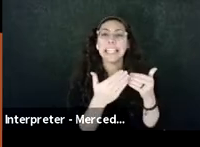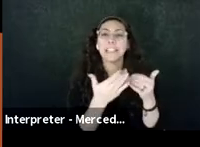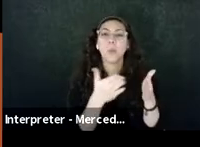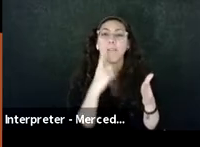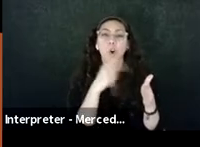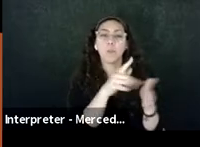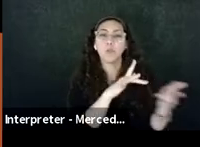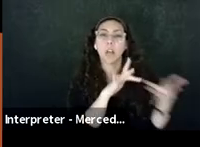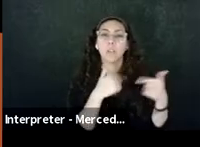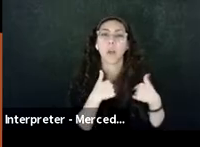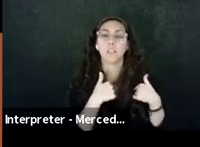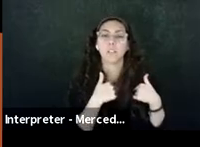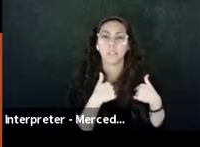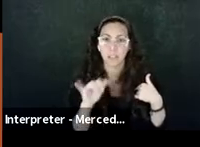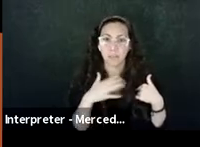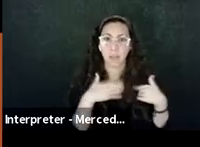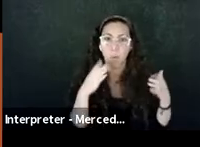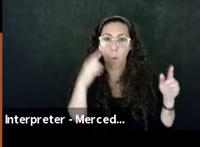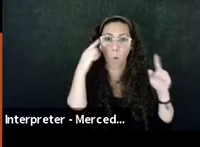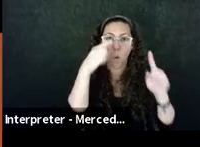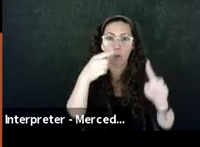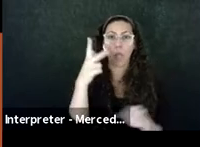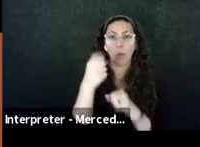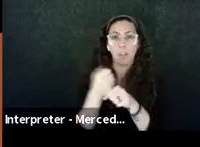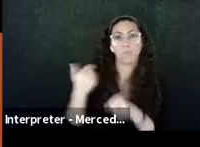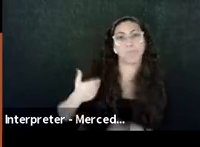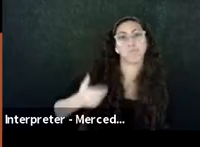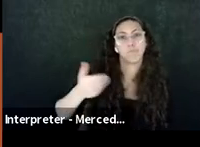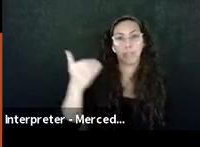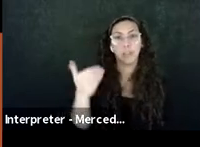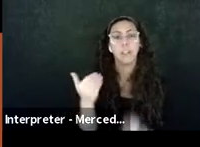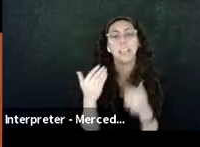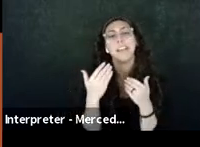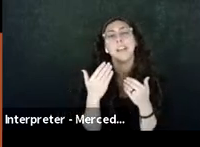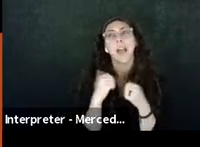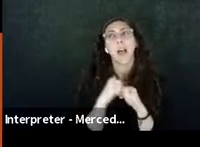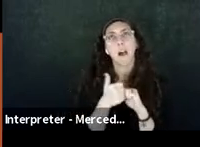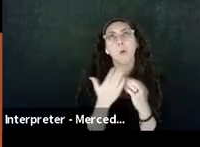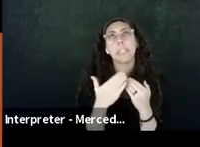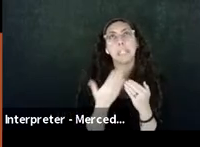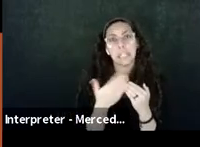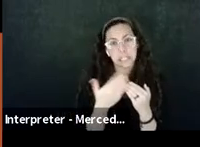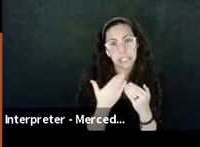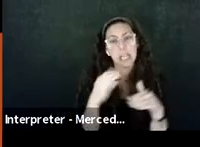Natalie Chavez: And that's my goal in the next three years as we're building this partnership is how do I make it something that's accessible to everyone.